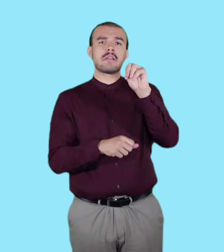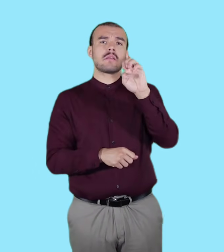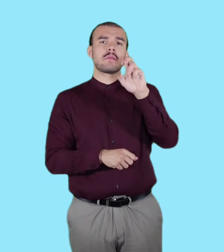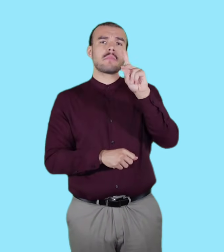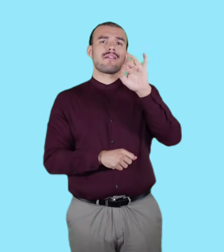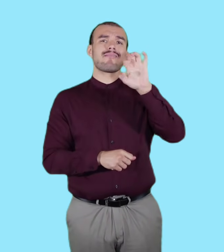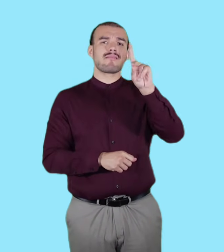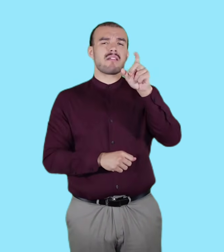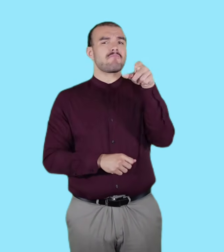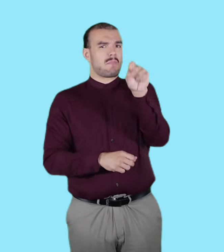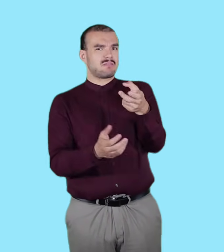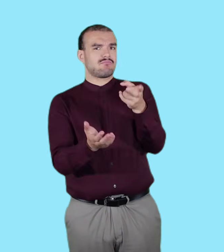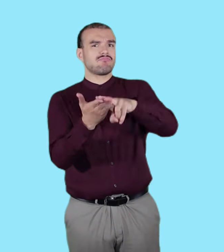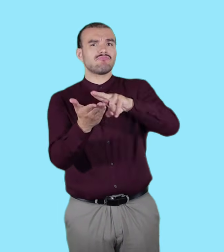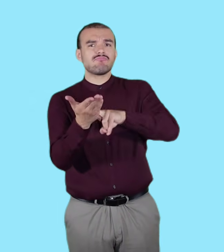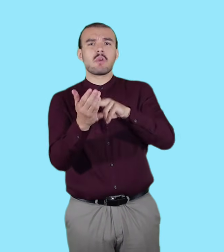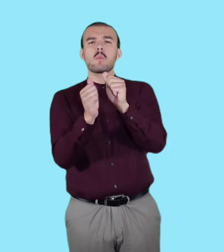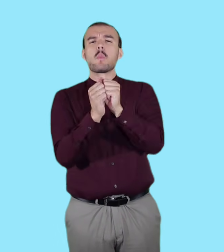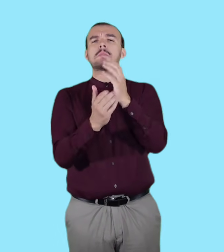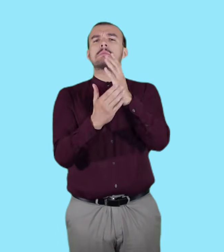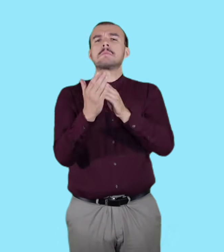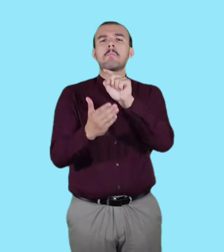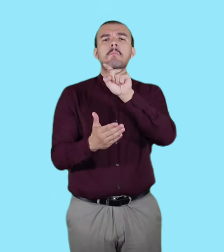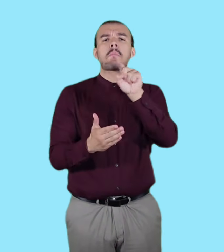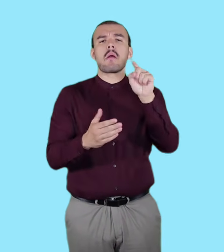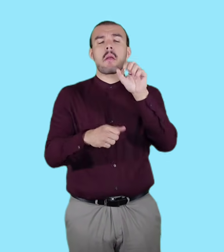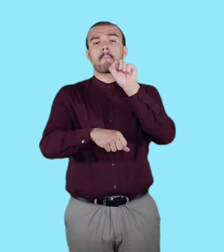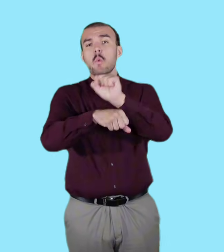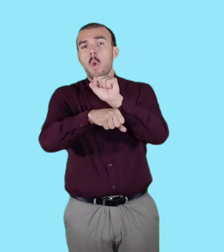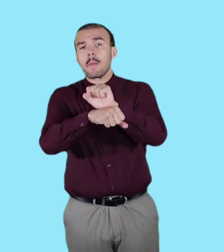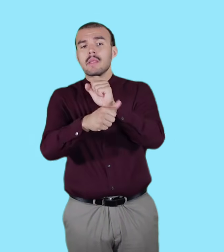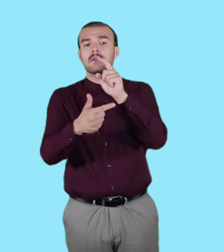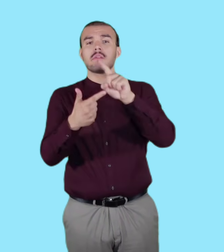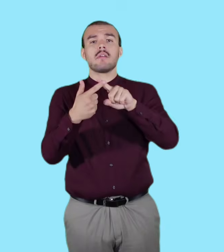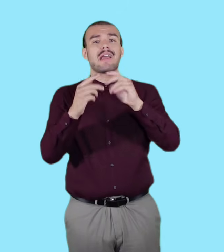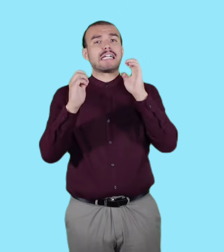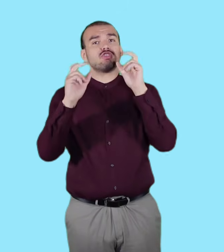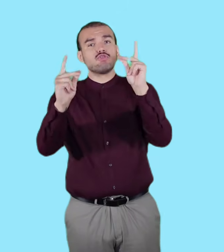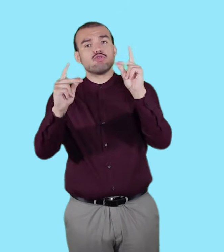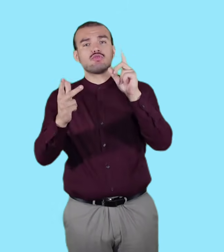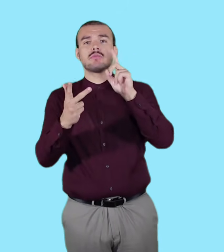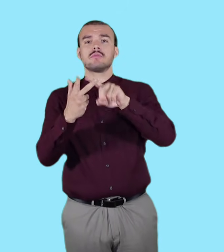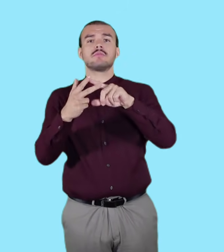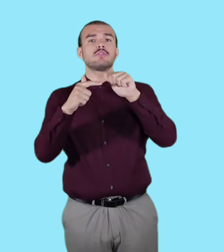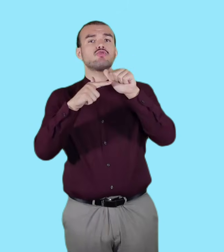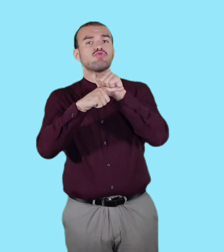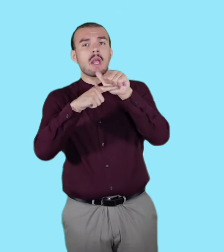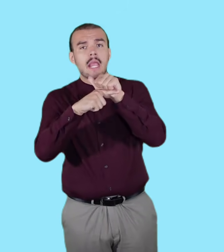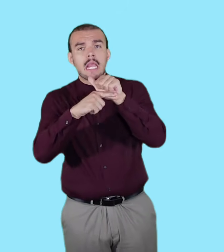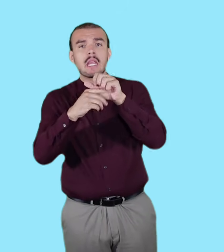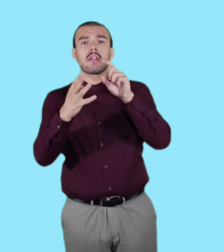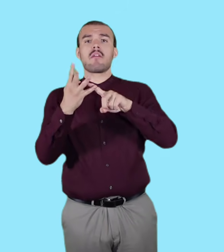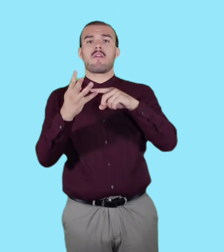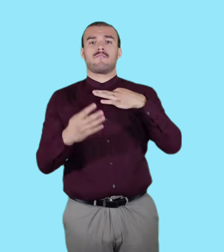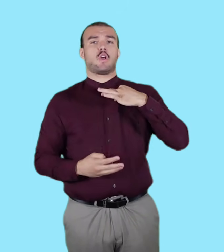must be enrolled in some form of employment, education, training, or volunteering